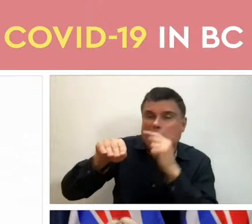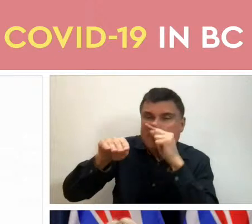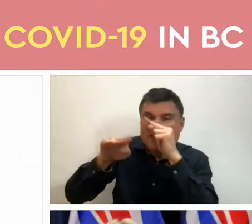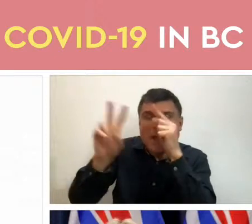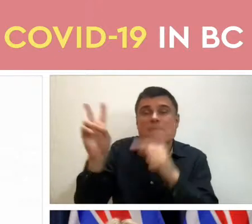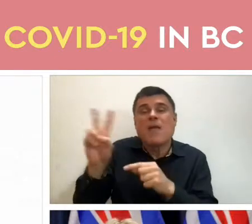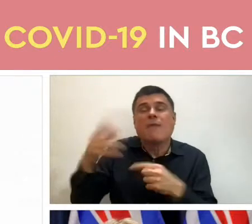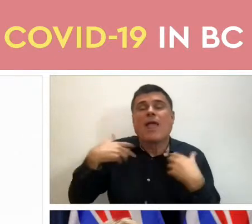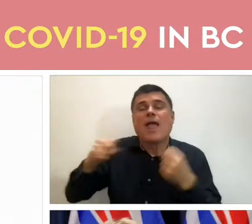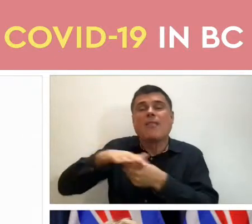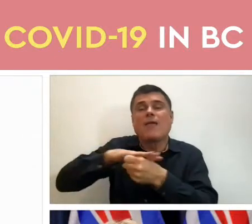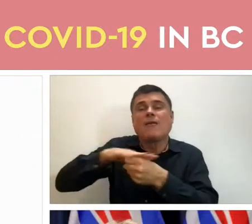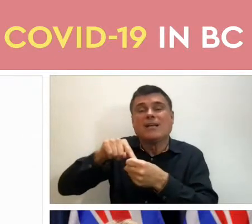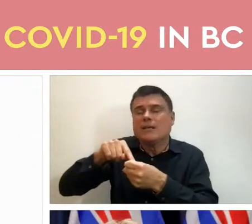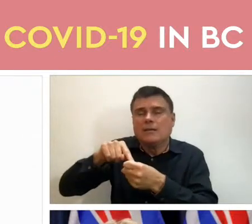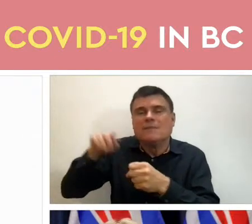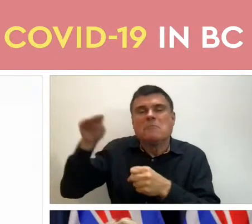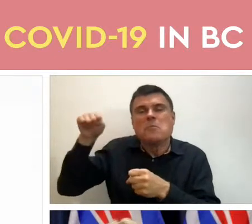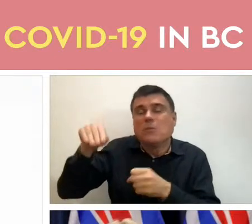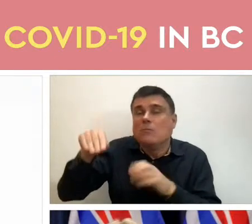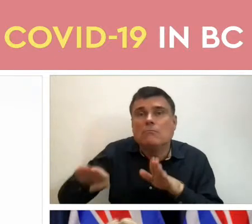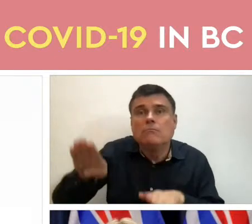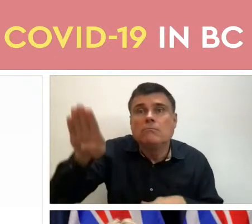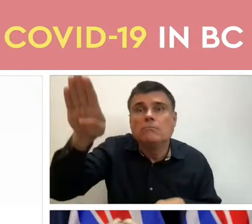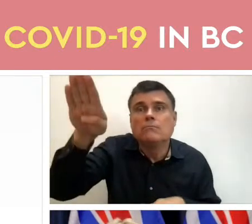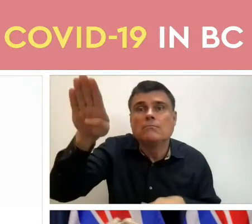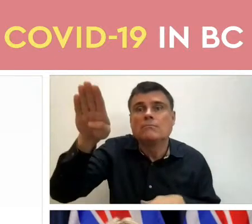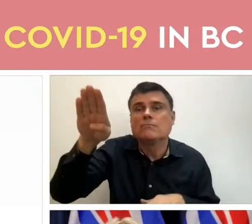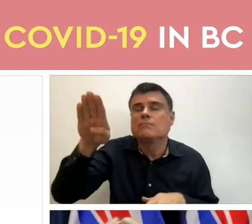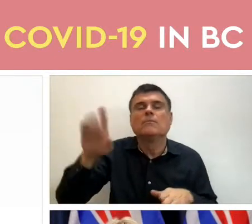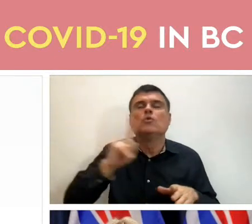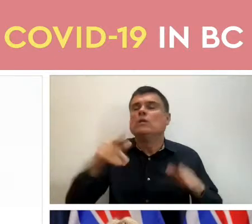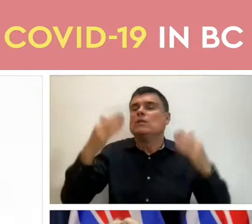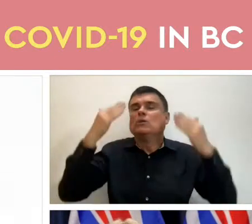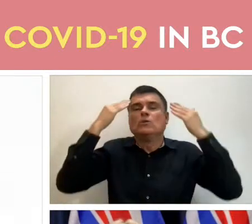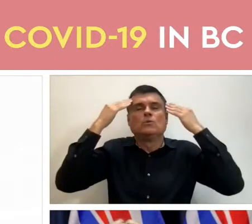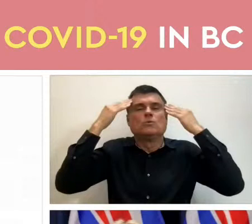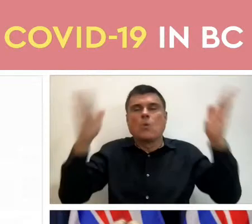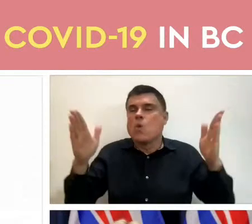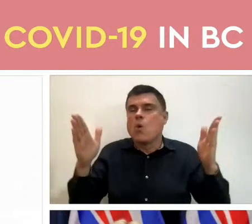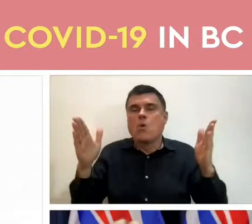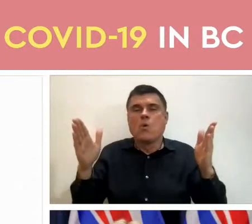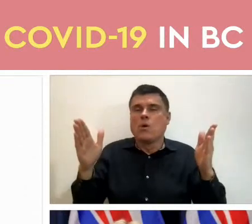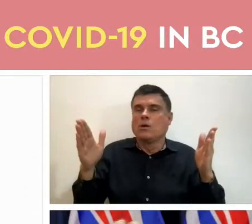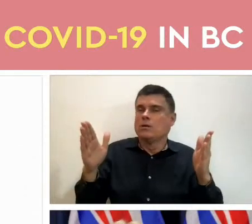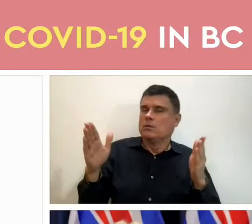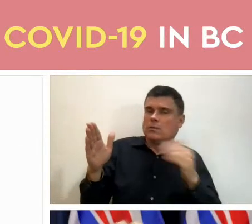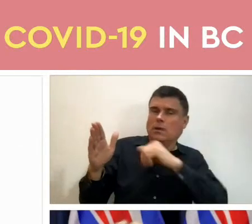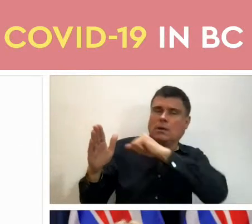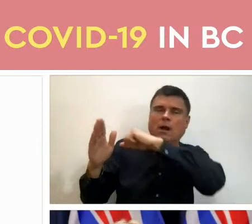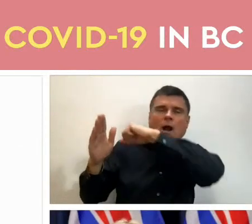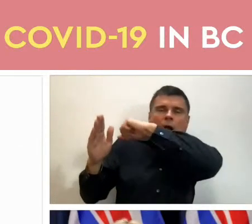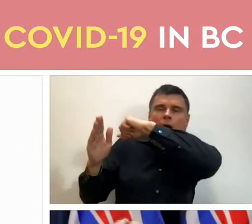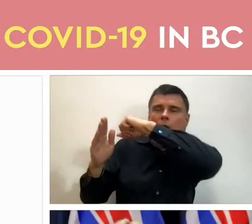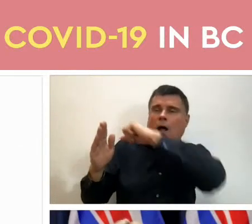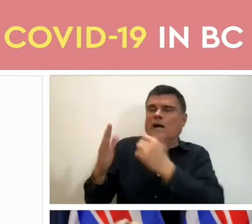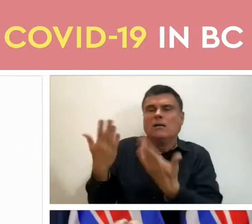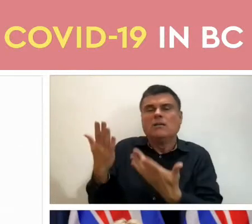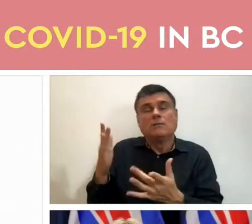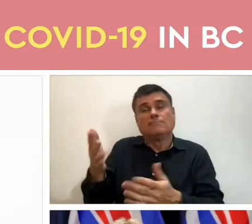is severity of illness. The potential for significant impacts on our hospital system